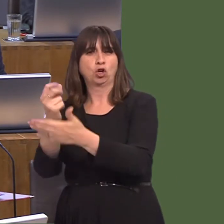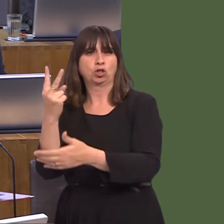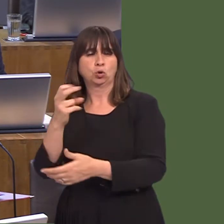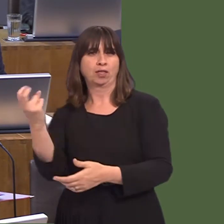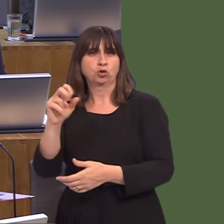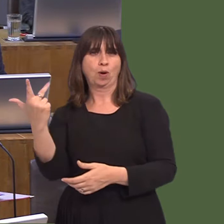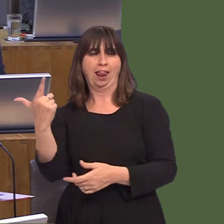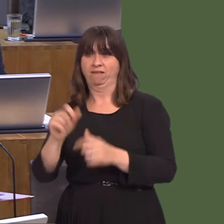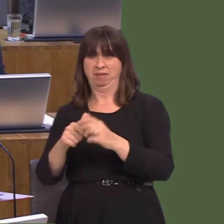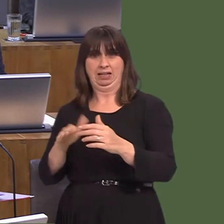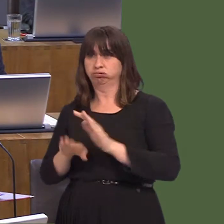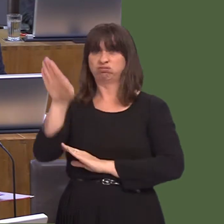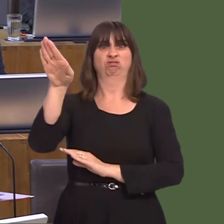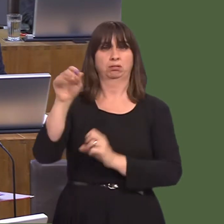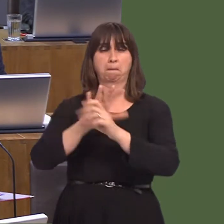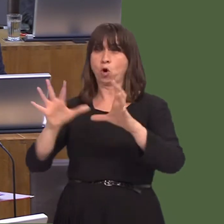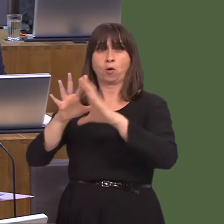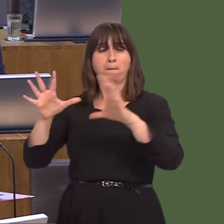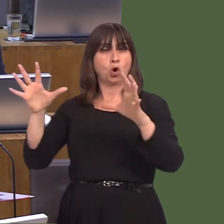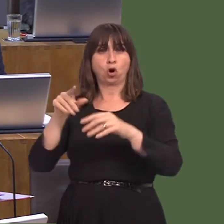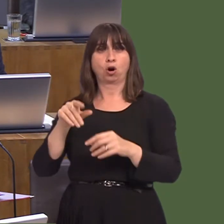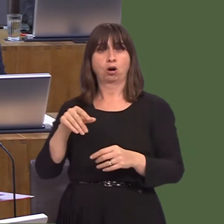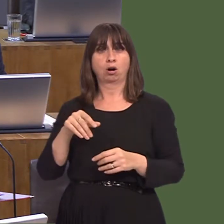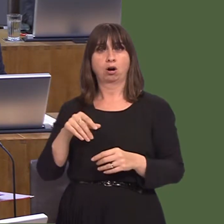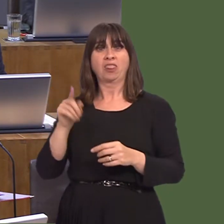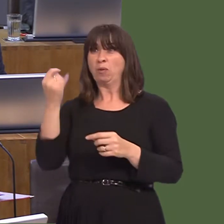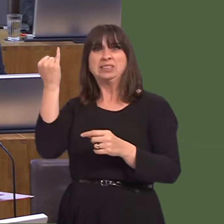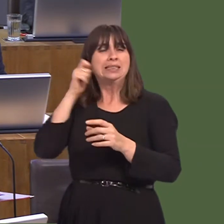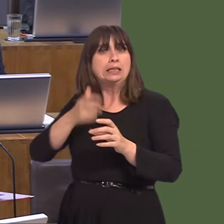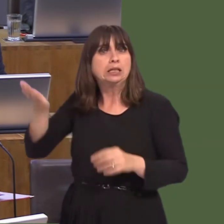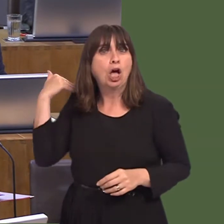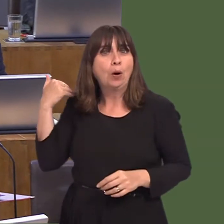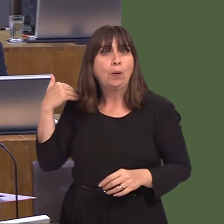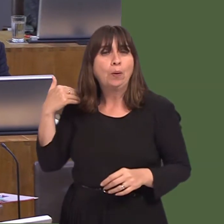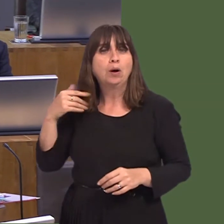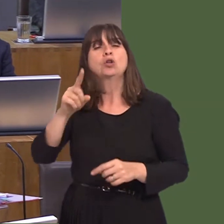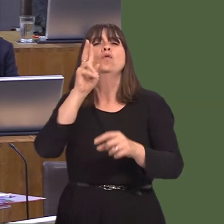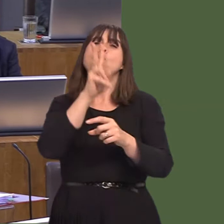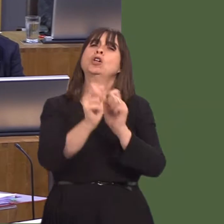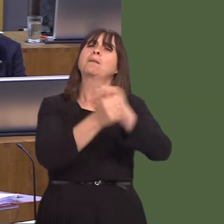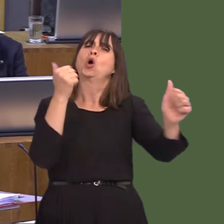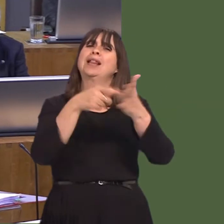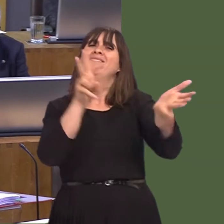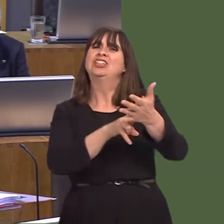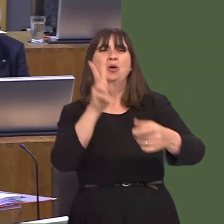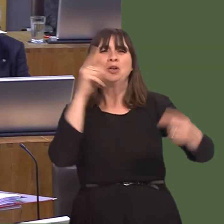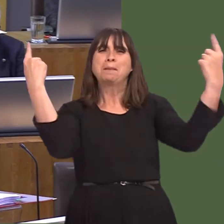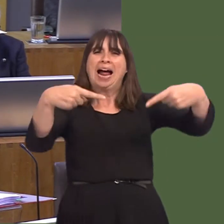those figures are already six years old. Anybody who watches any kind of sporting event will notice the invitations for people to